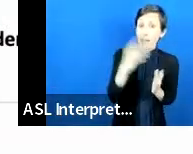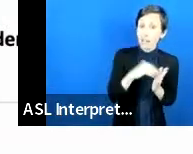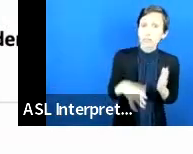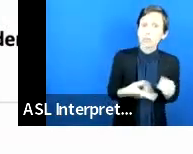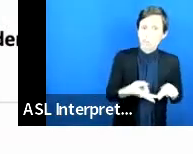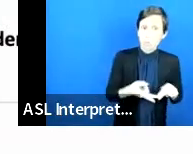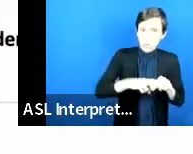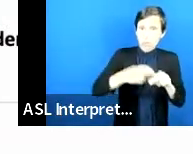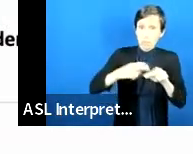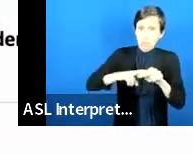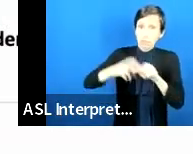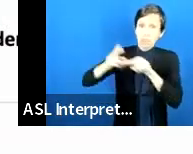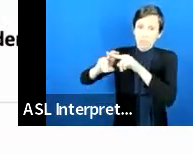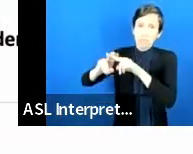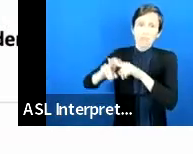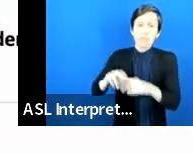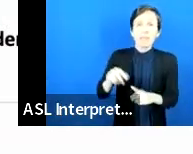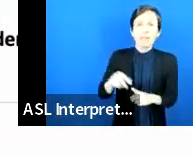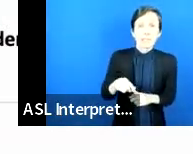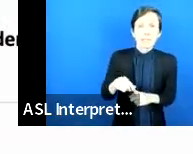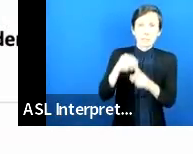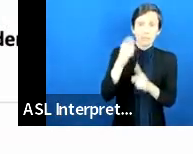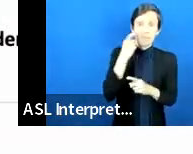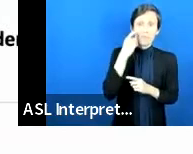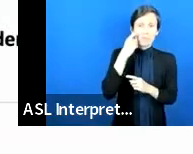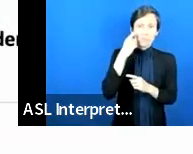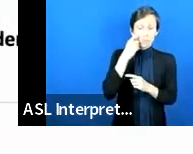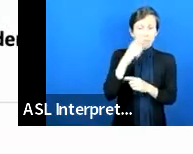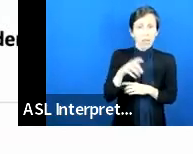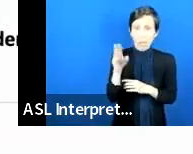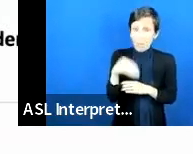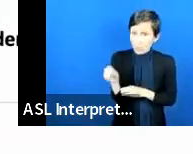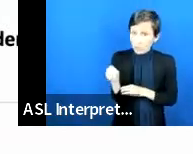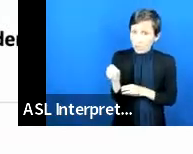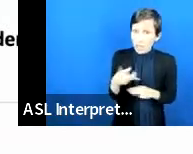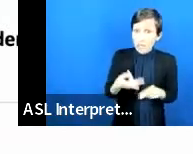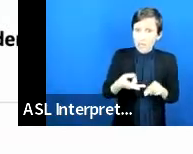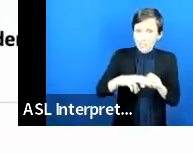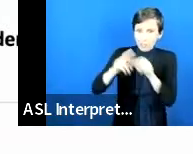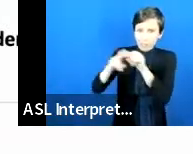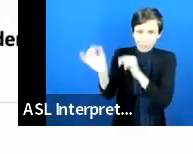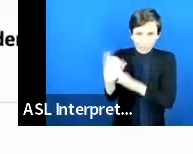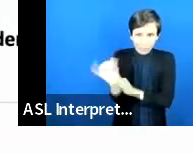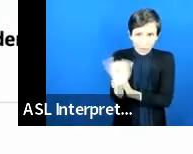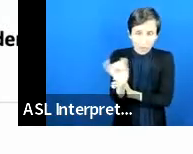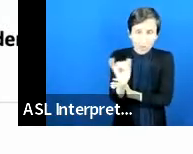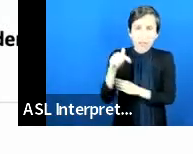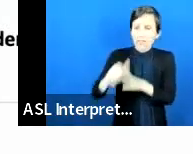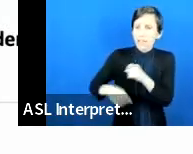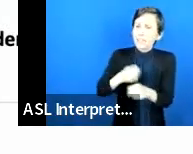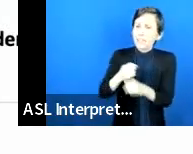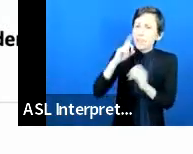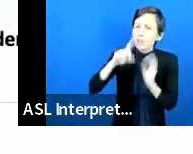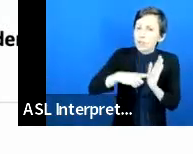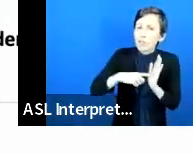and especially in most recent years, the percentage is growing too. This year for instance, students identified